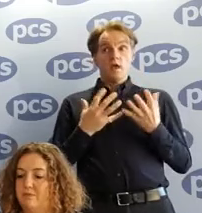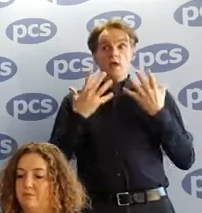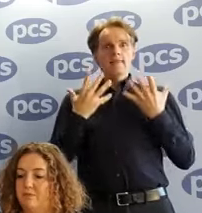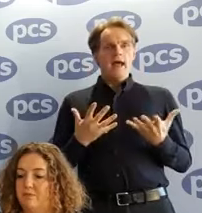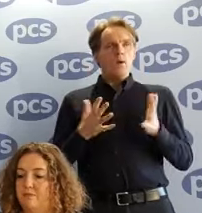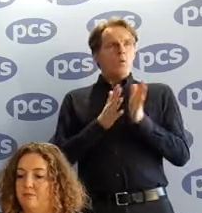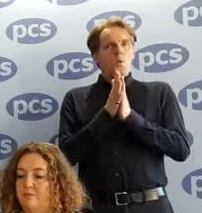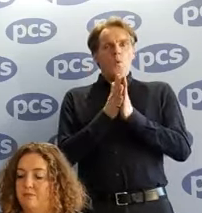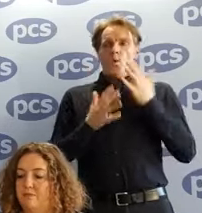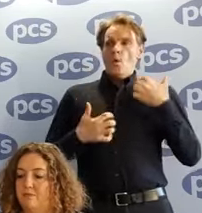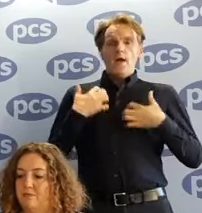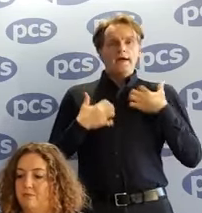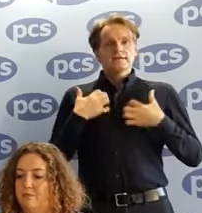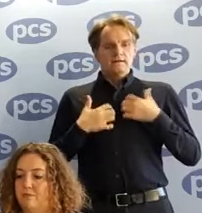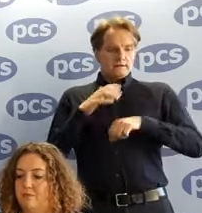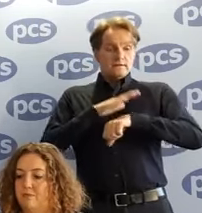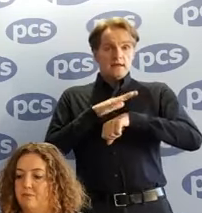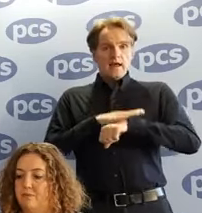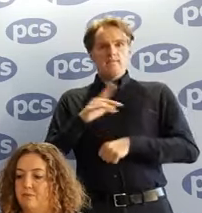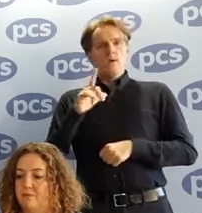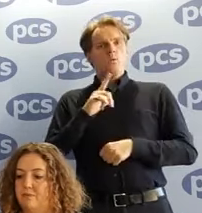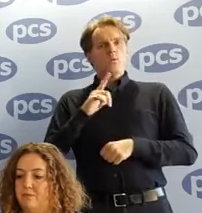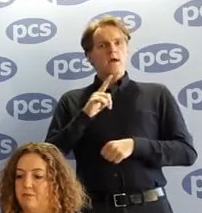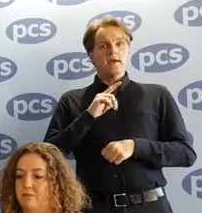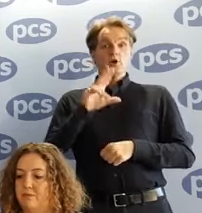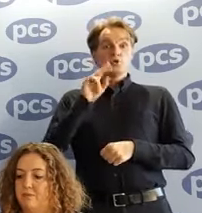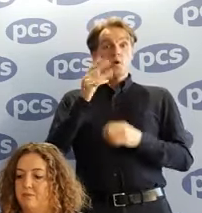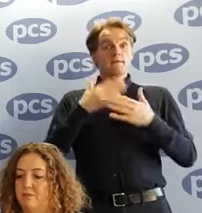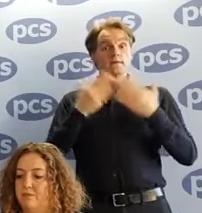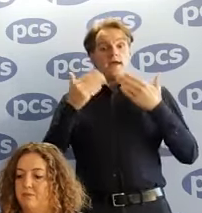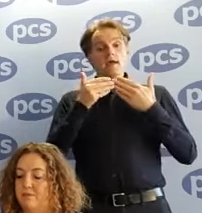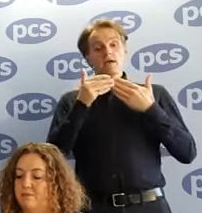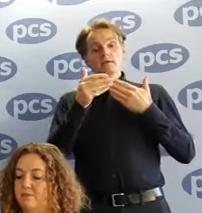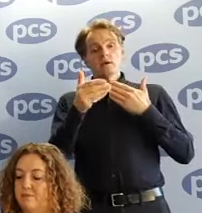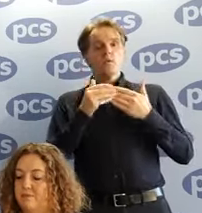moment we approach our annual conference in about 12 days time and you'll know